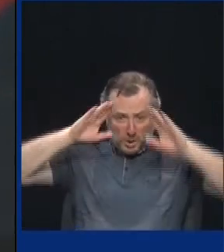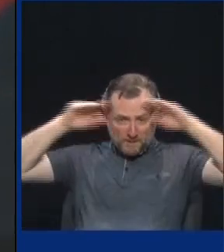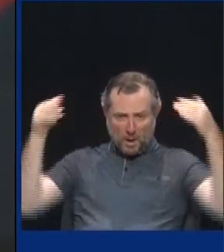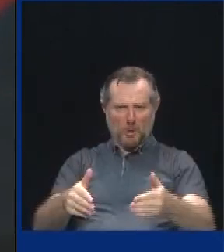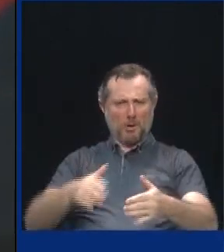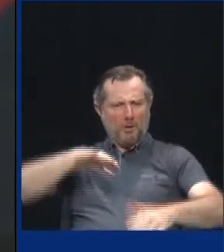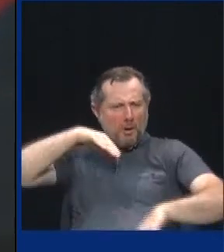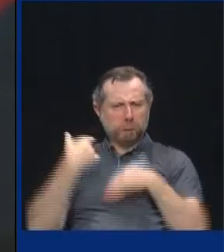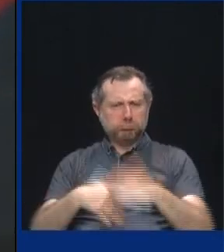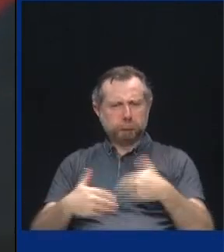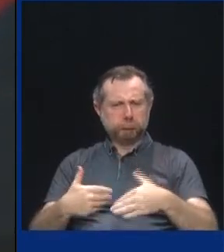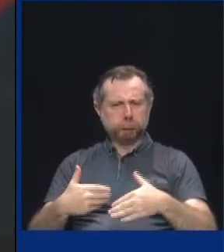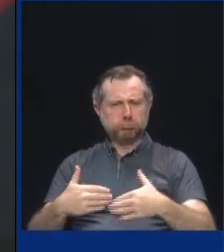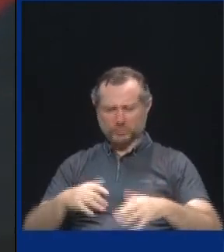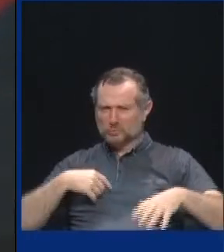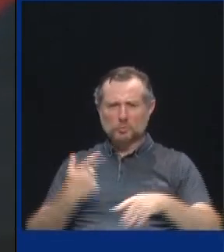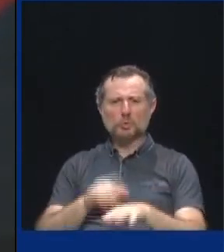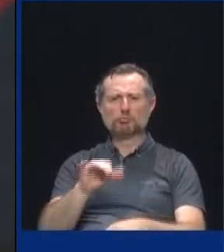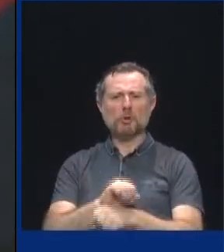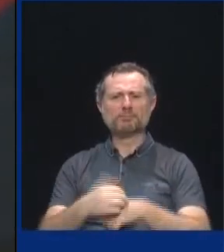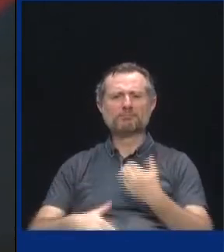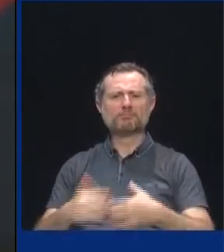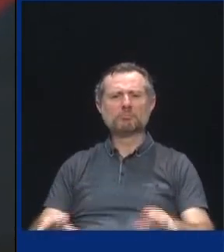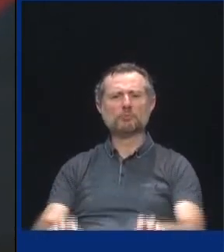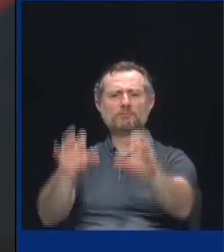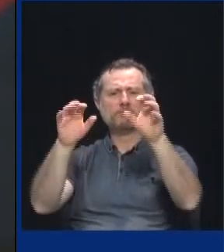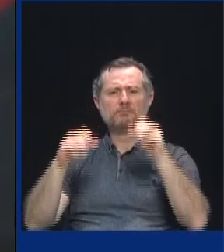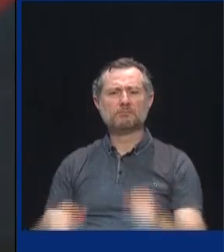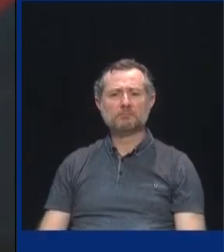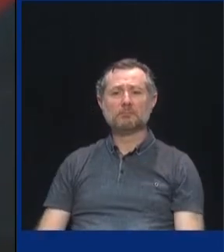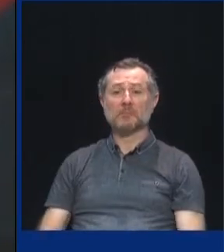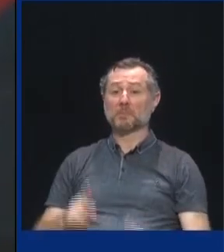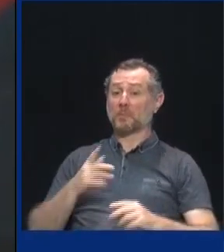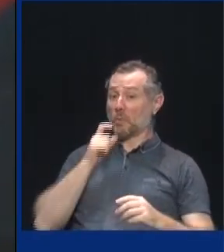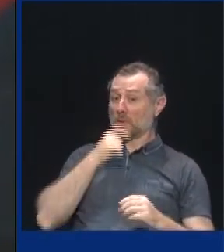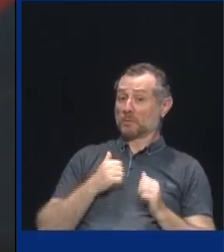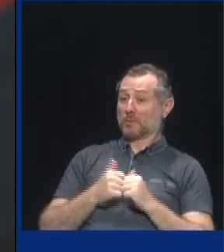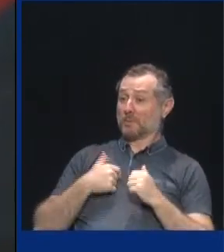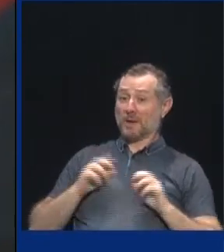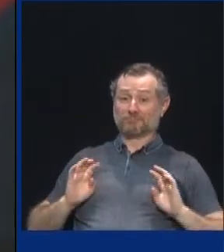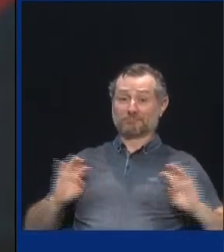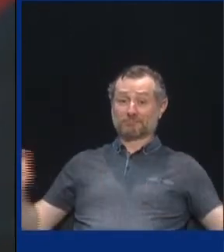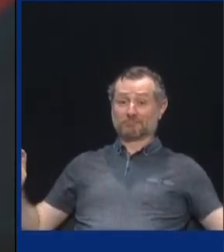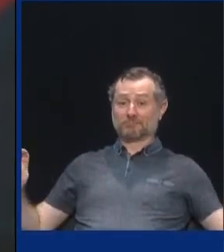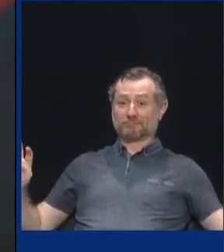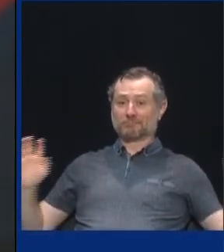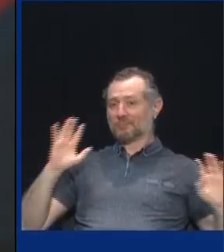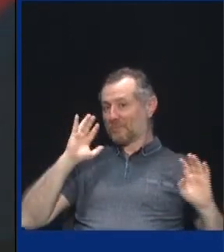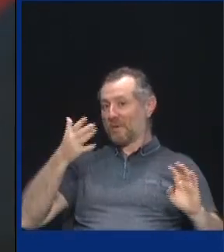SAY, YEAH, AND THAT MEANS WE ARE GOING TO GET OURSELVES IN GEAR AND WE ARE GOING TO GET THE JOB DONE.